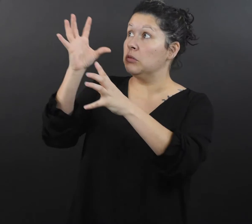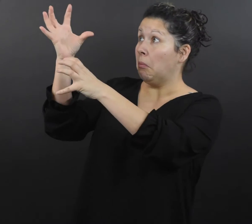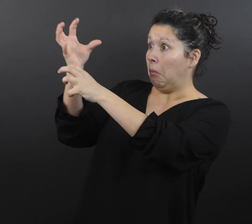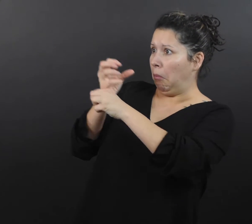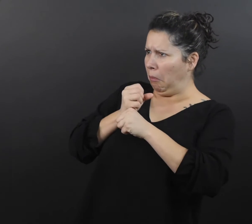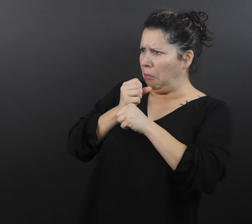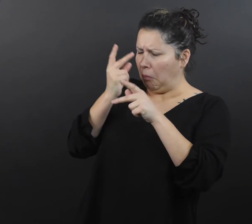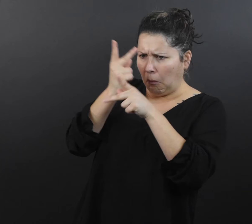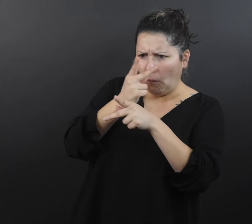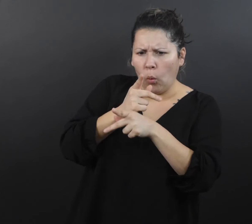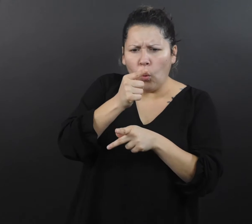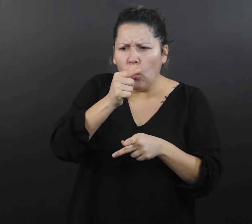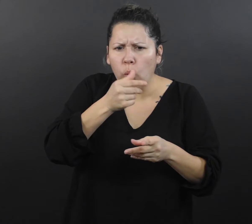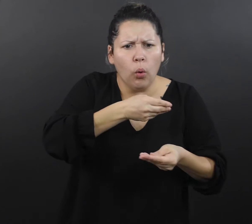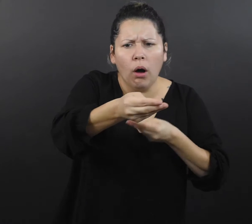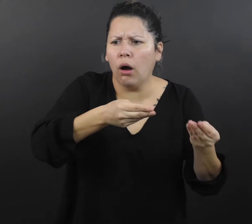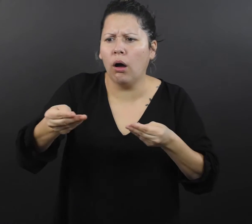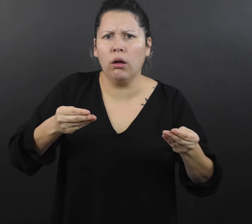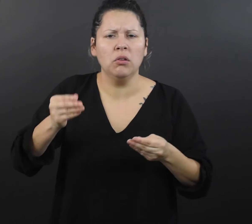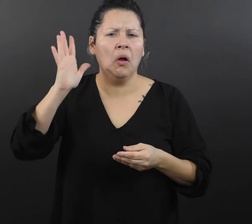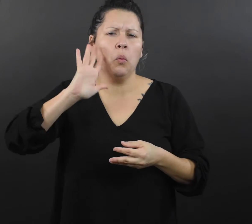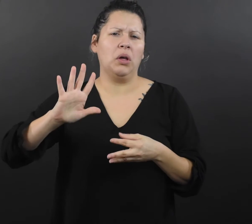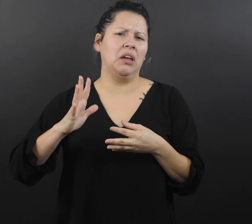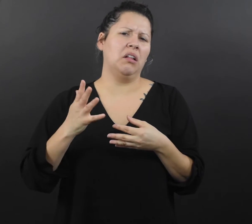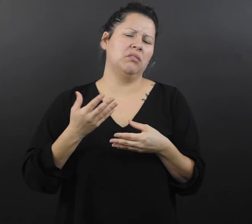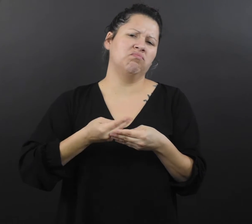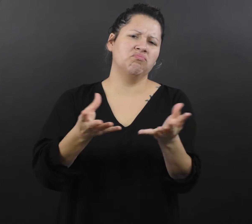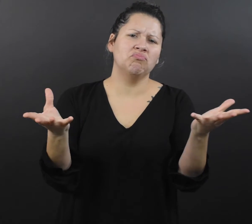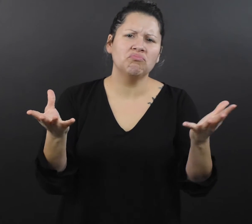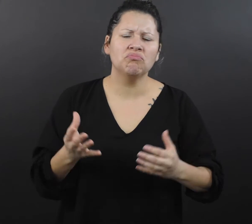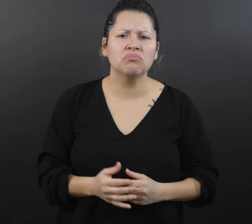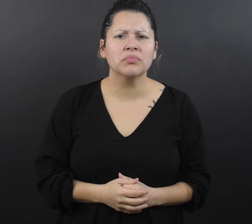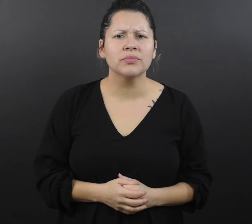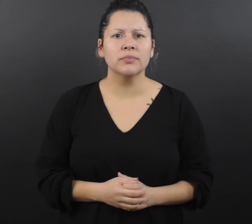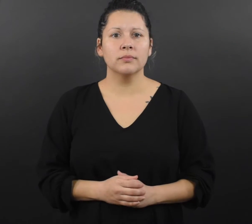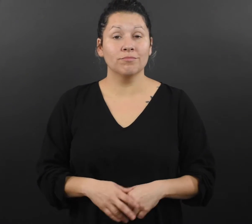and Minnesota has received details of the allocation.